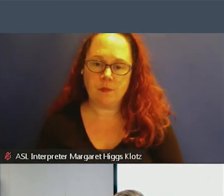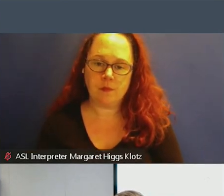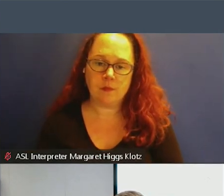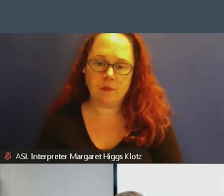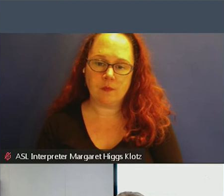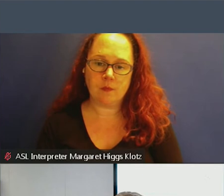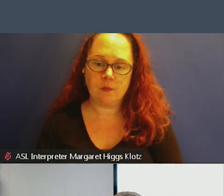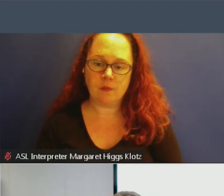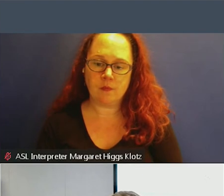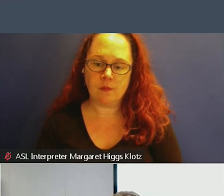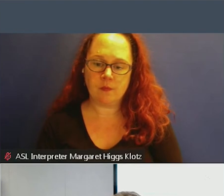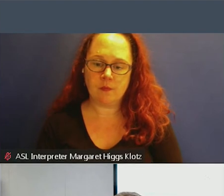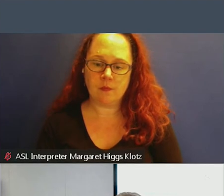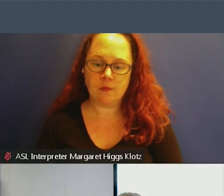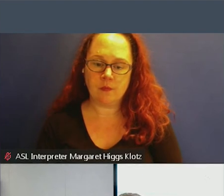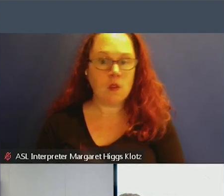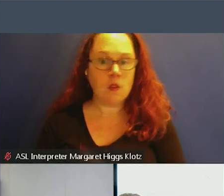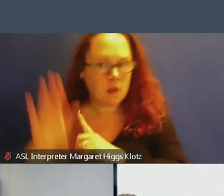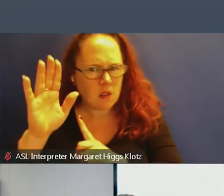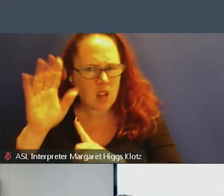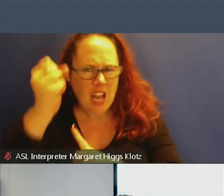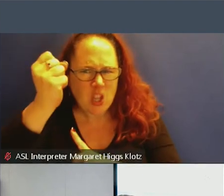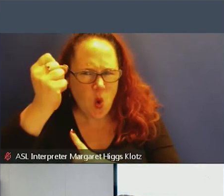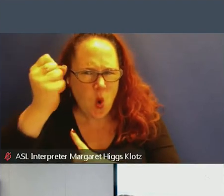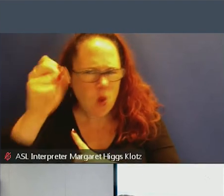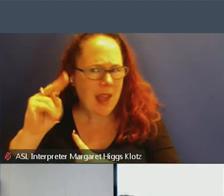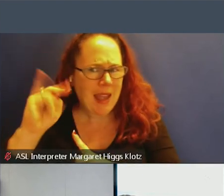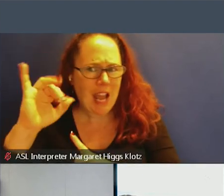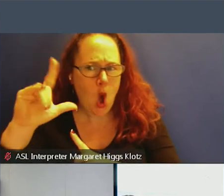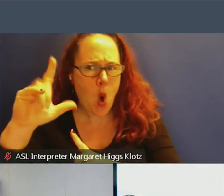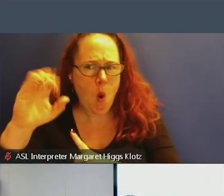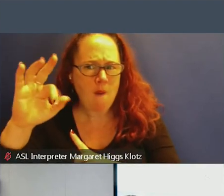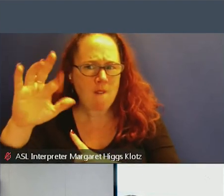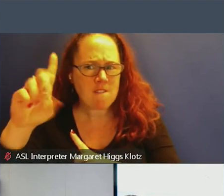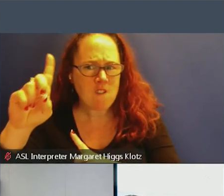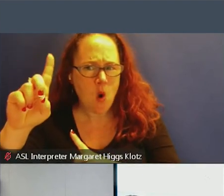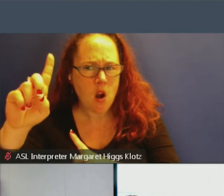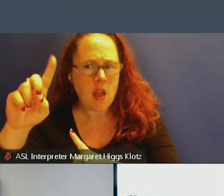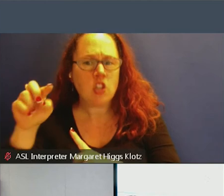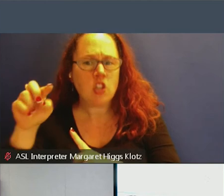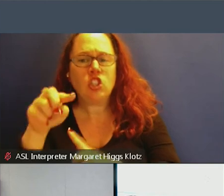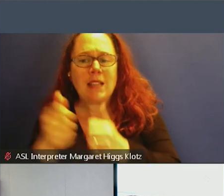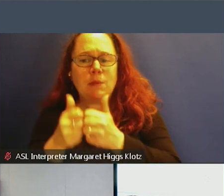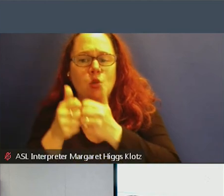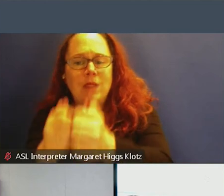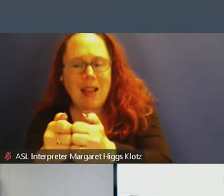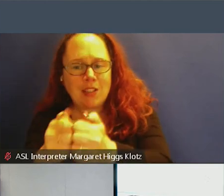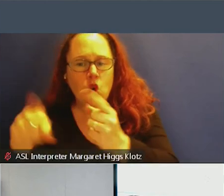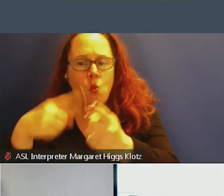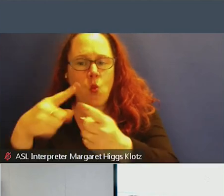Okay. Not here. Nicole Ford. She asked me to text her when you called her. Okay. All right.